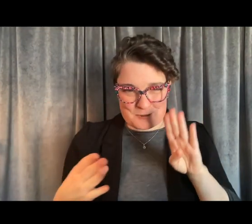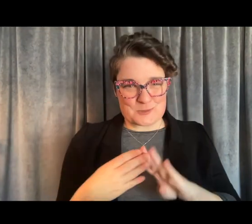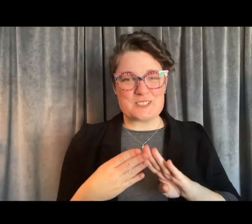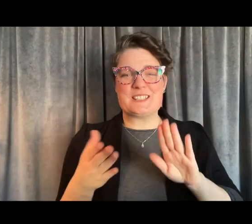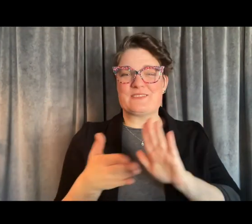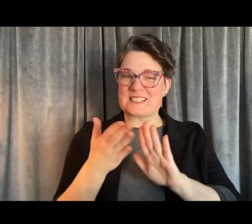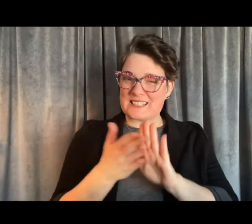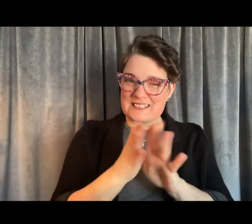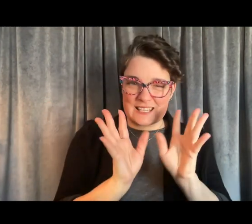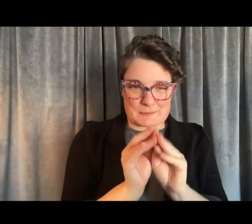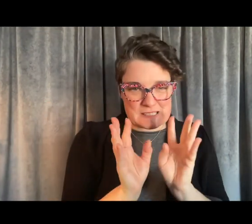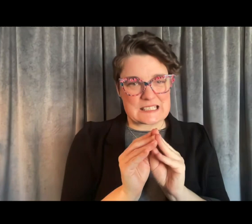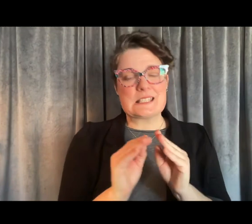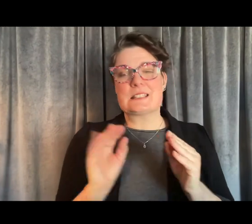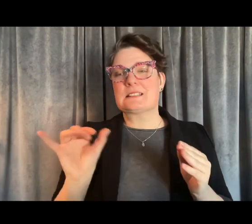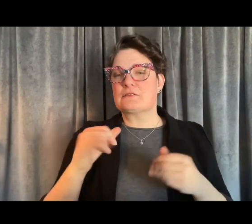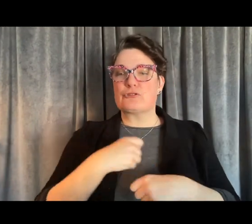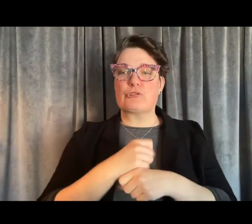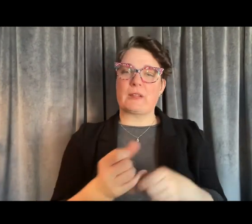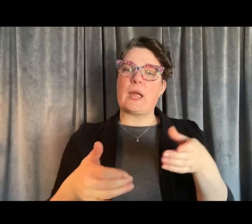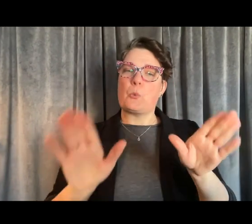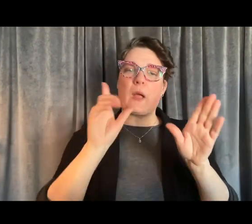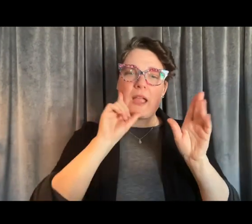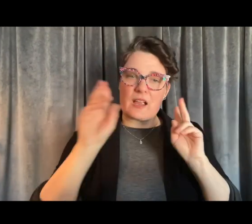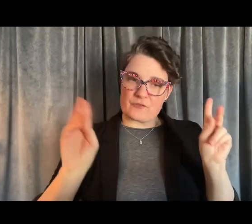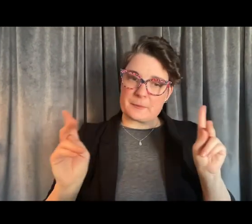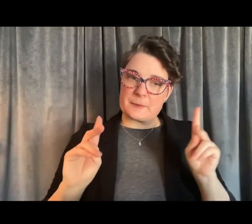we're just creating like a way for people to get, like their education paid for